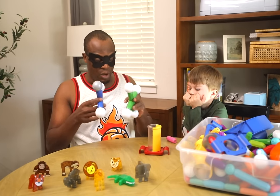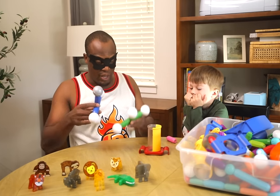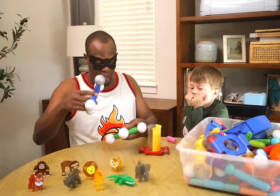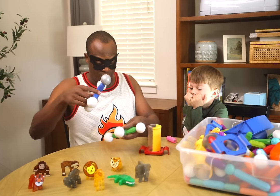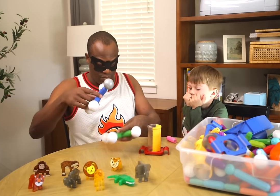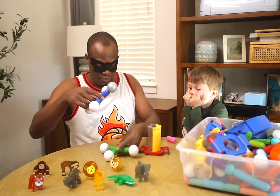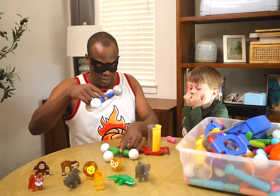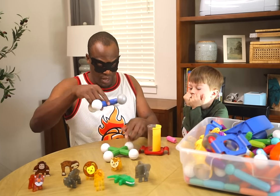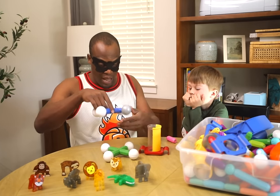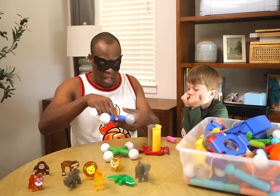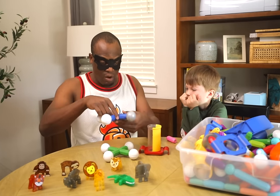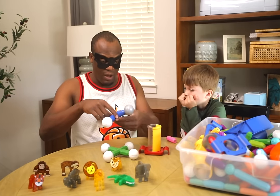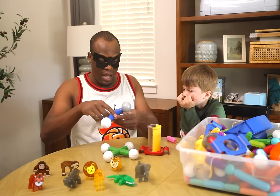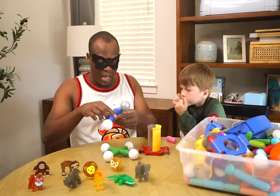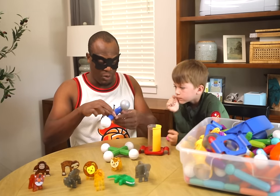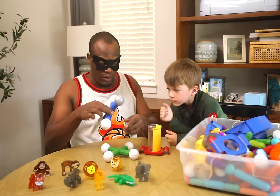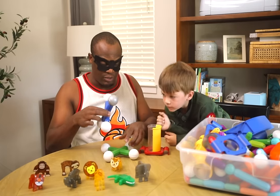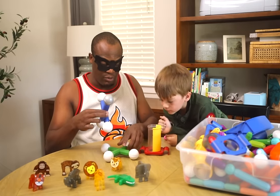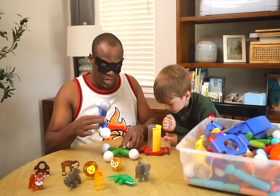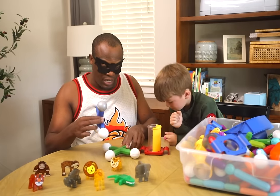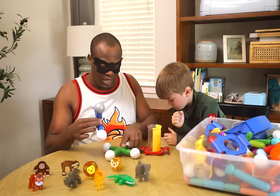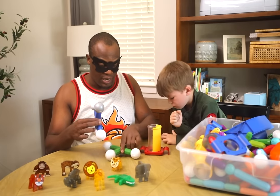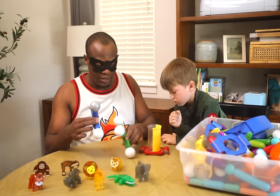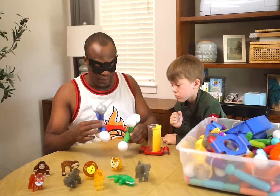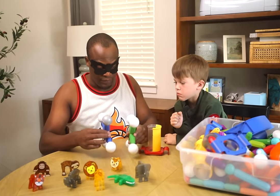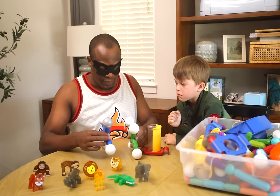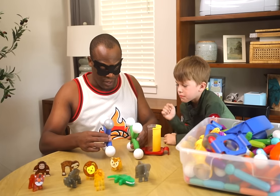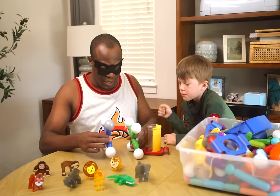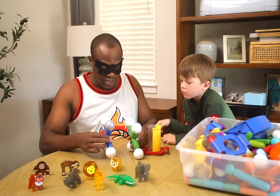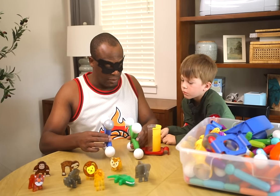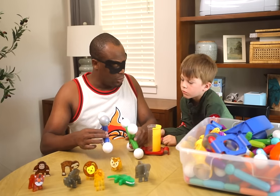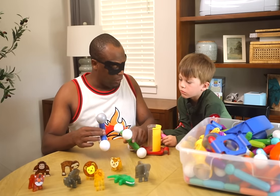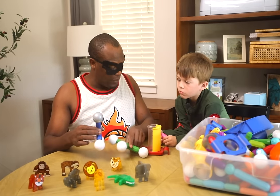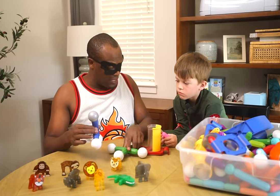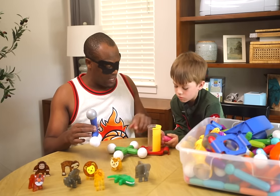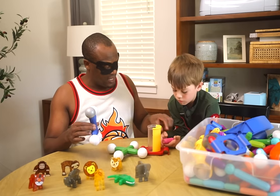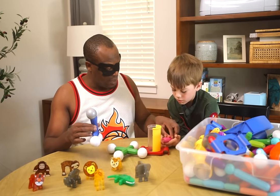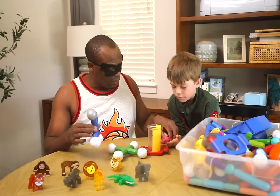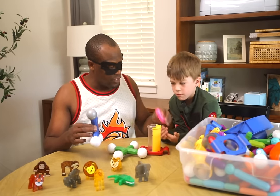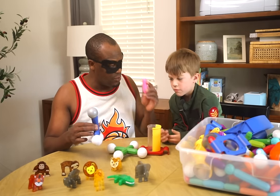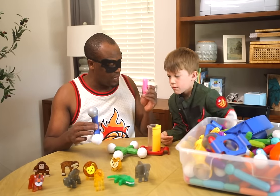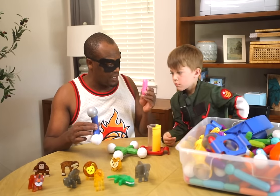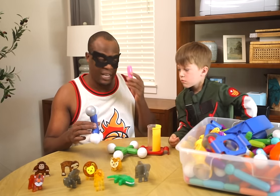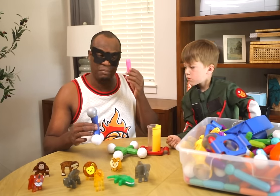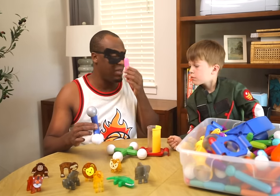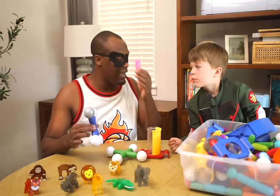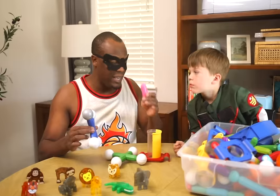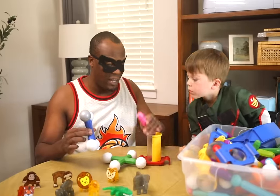Okay, now I'm going to need some short pieces similar to this. It can be any color.